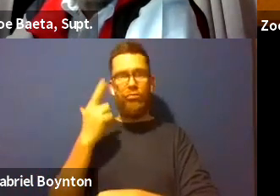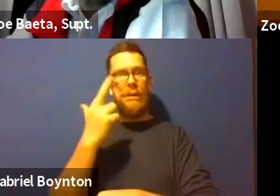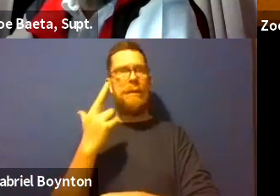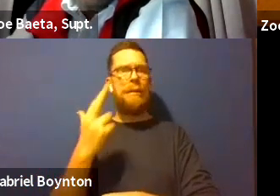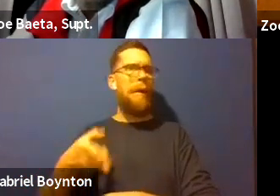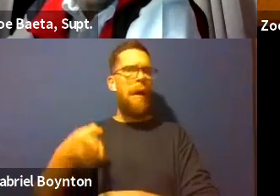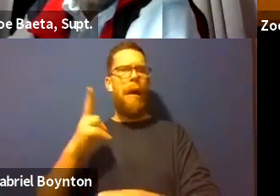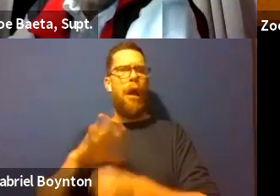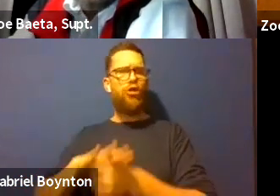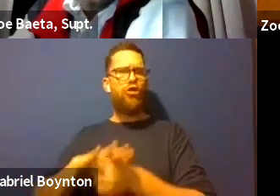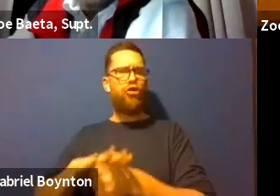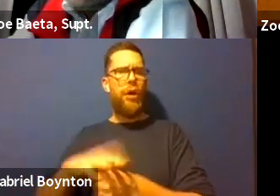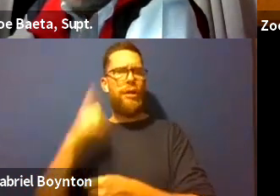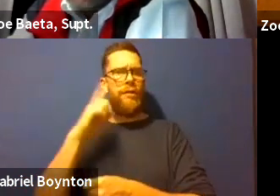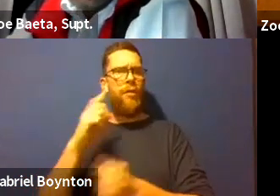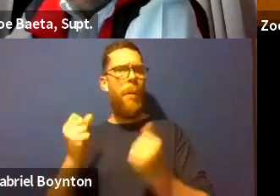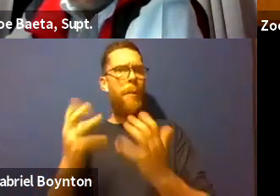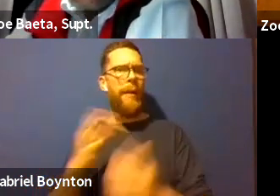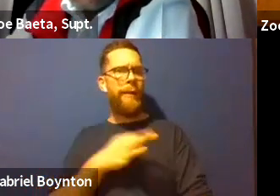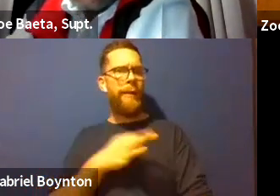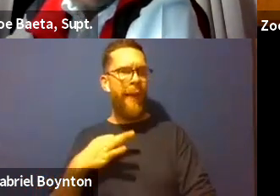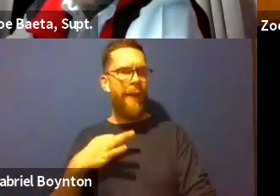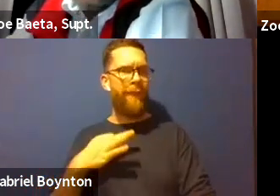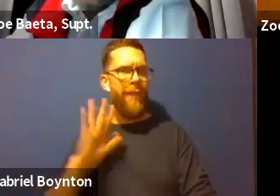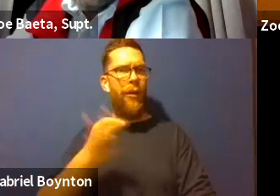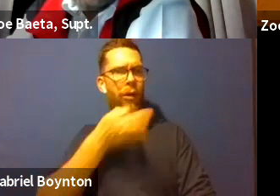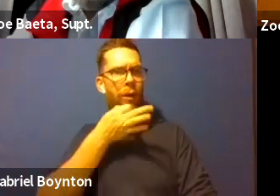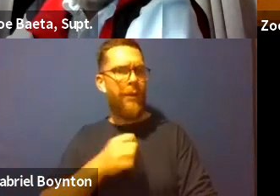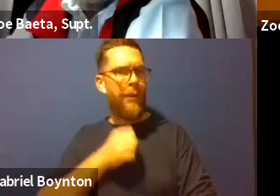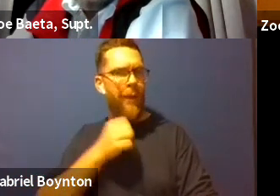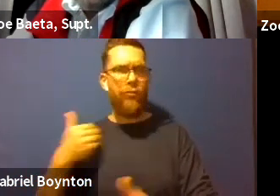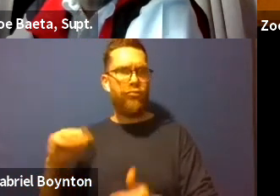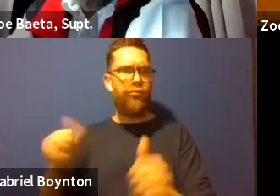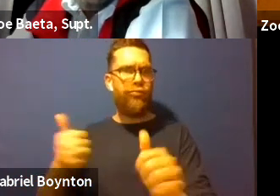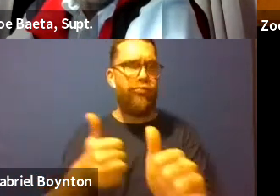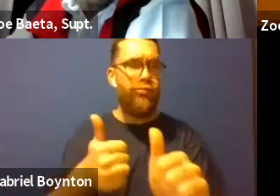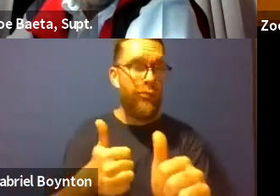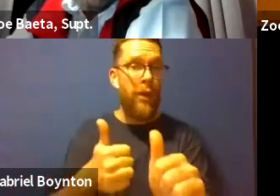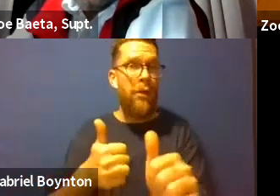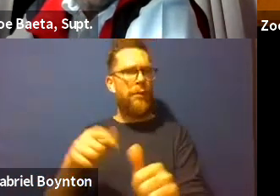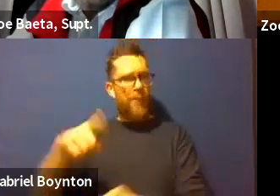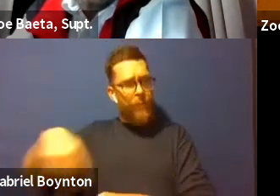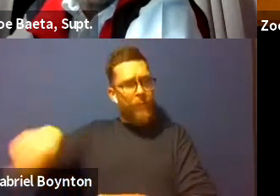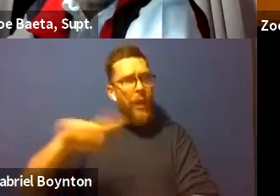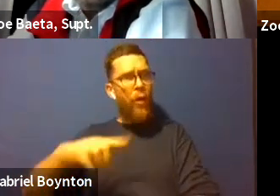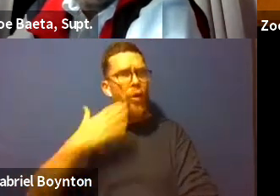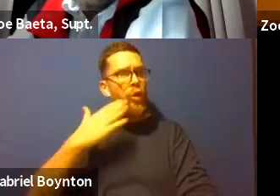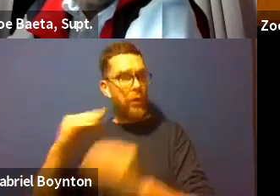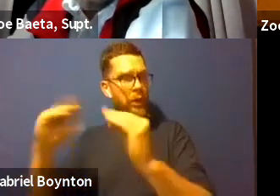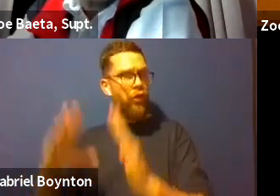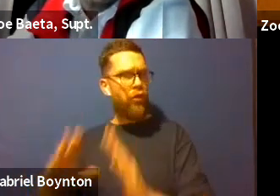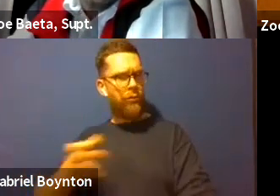Joe Baeta, Supt. : Whose competency weren't there yet. It's not because they're not good teachers that great teachers that are just not utilizing it on a day to day basis, like others were